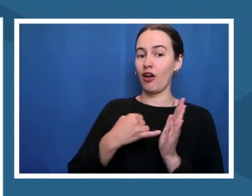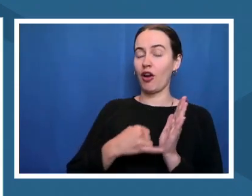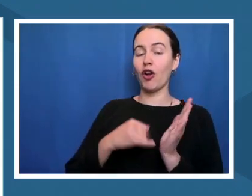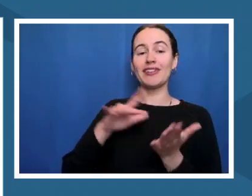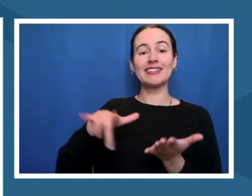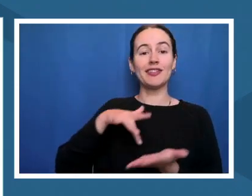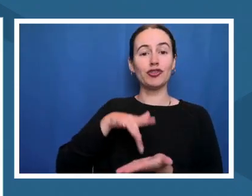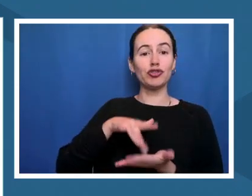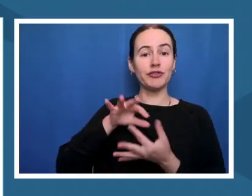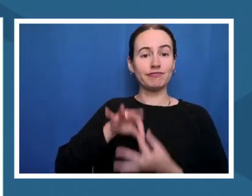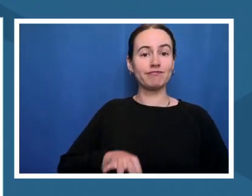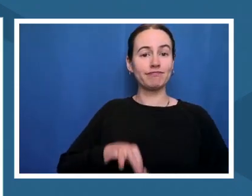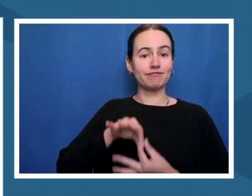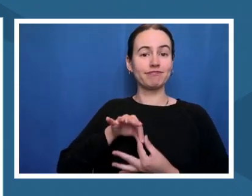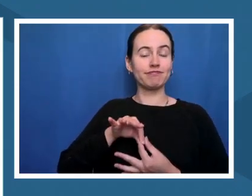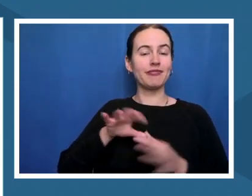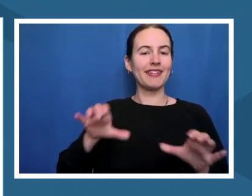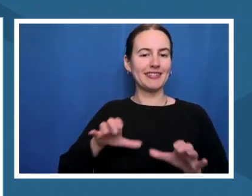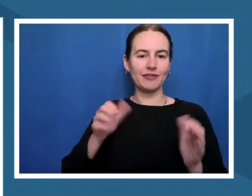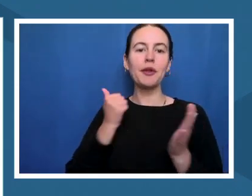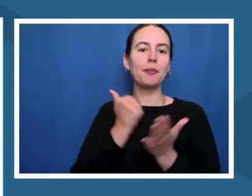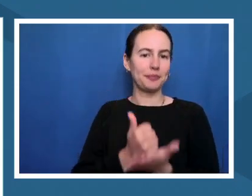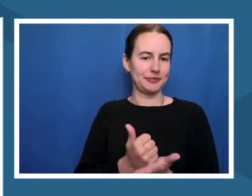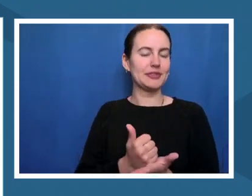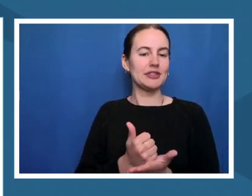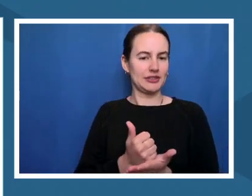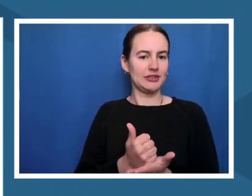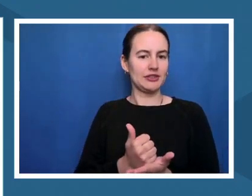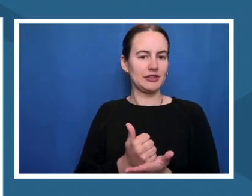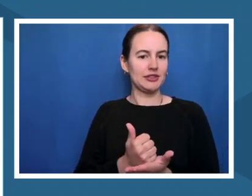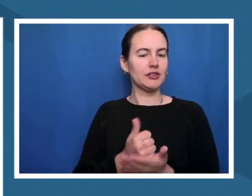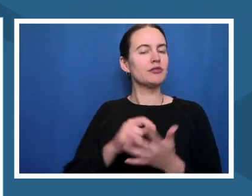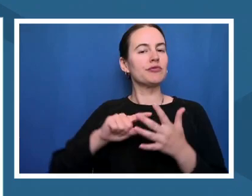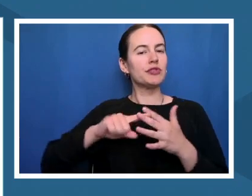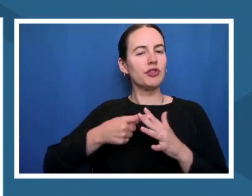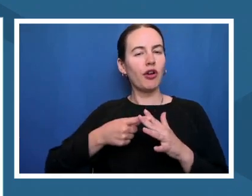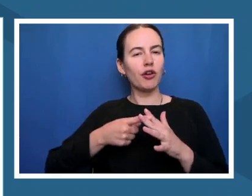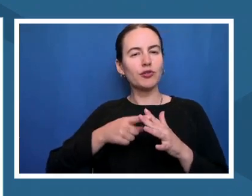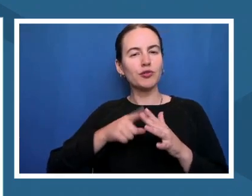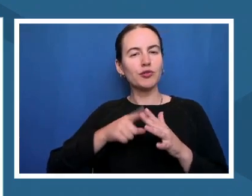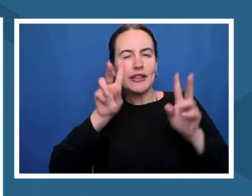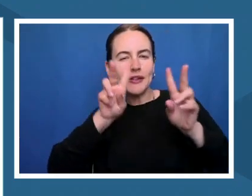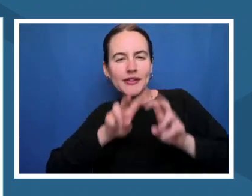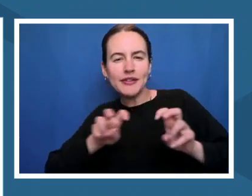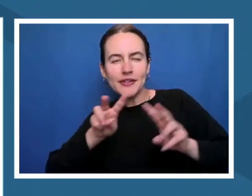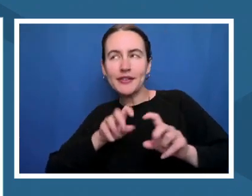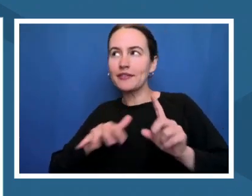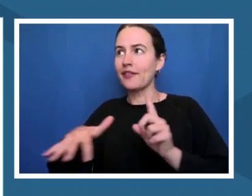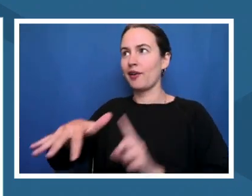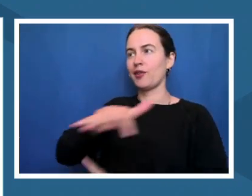sure when you start to examine your